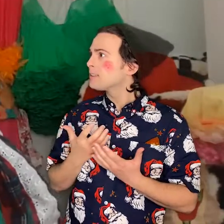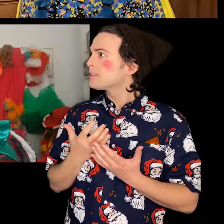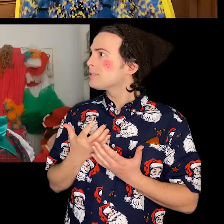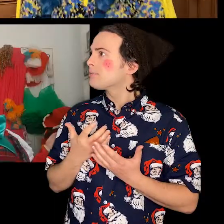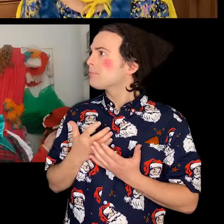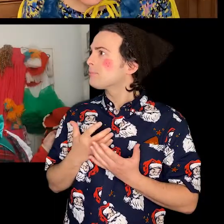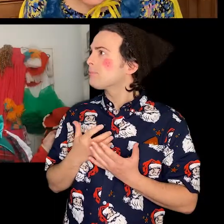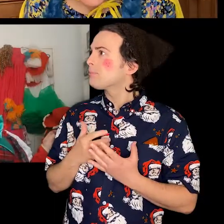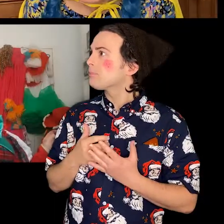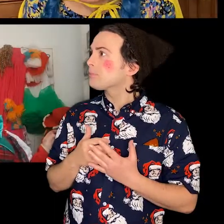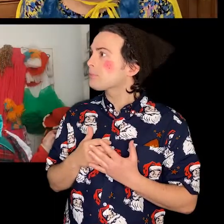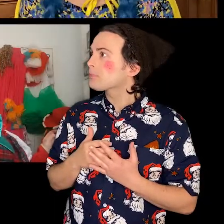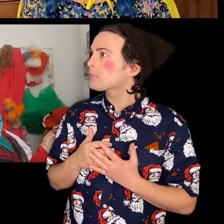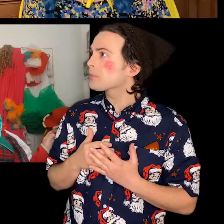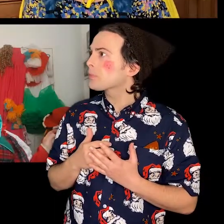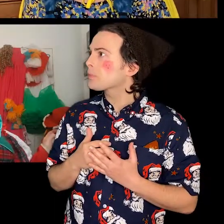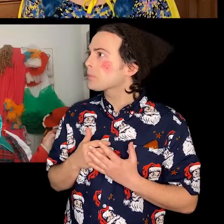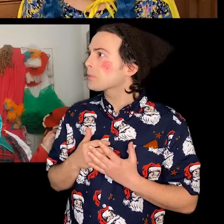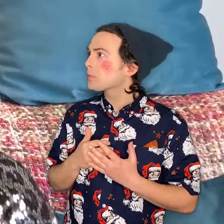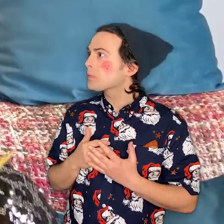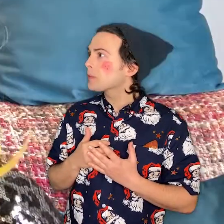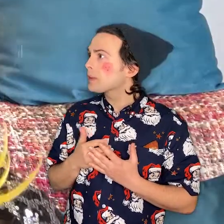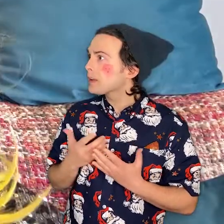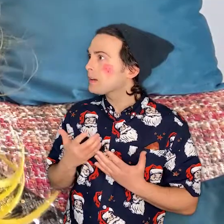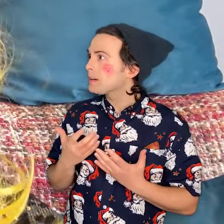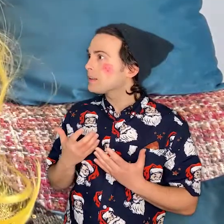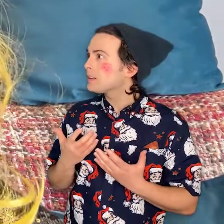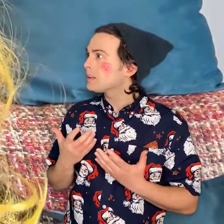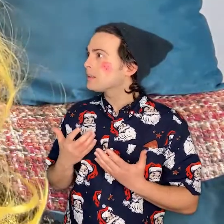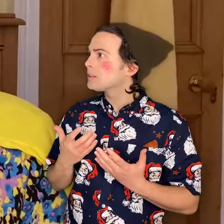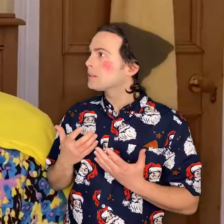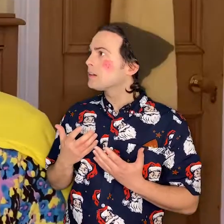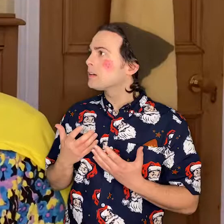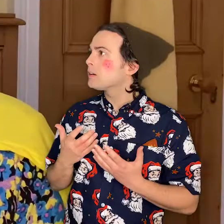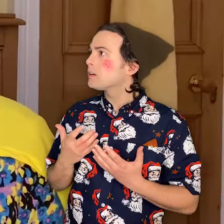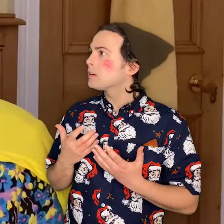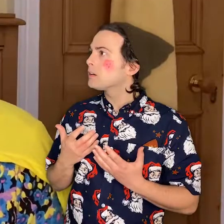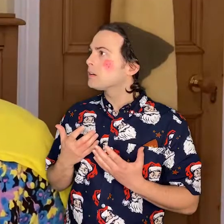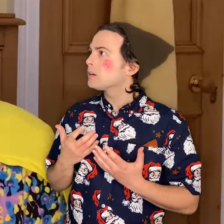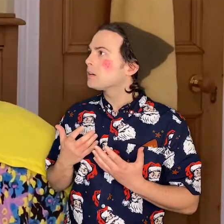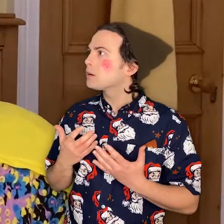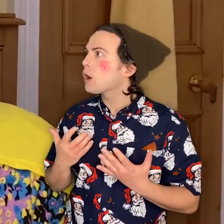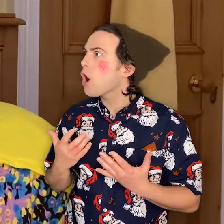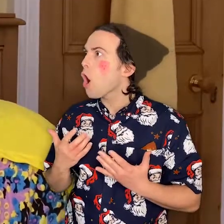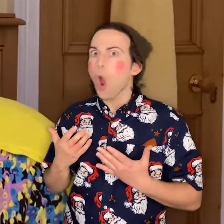Wind – DAMES!!! Carina – Whit is it? Wind – They’ve started filming.